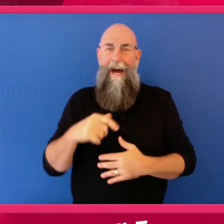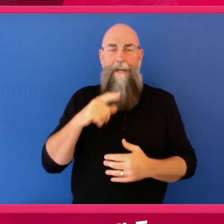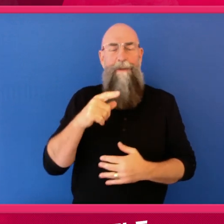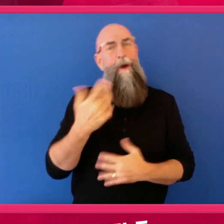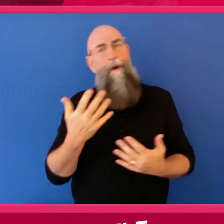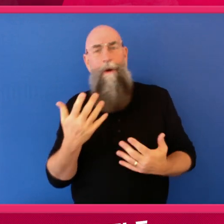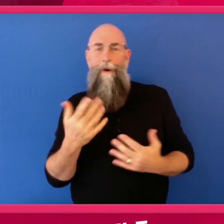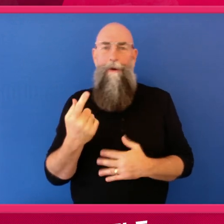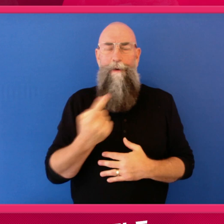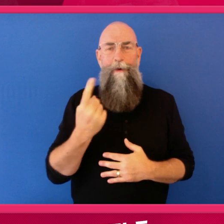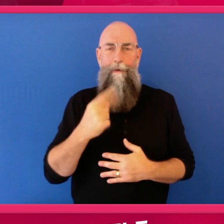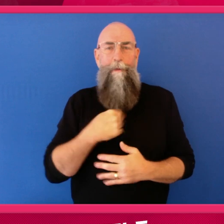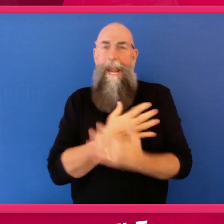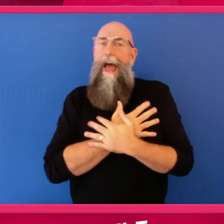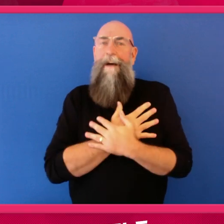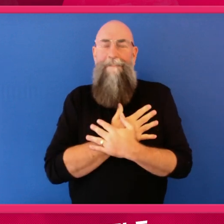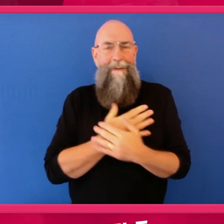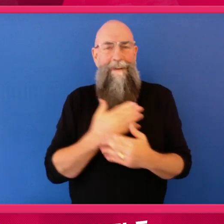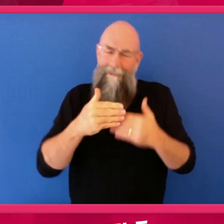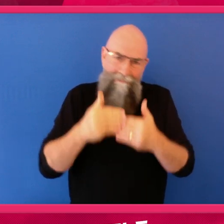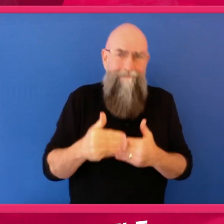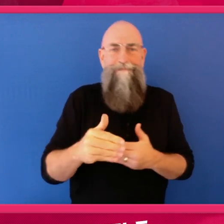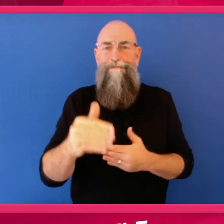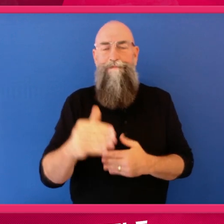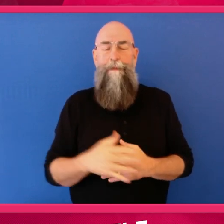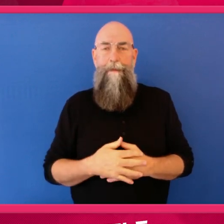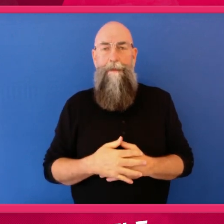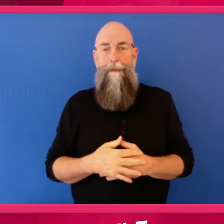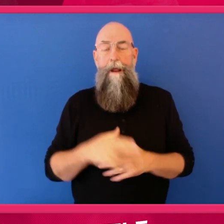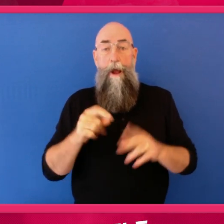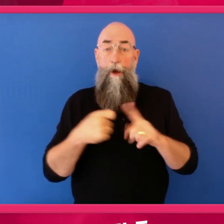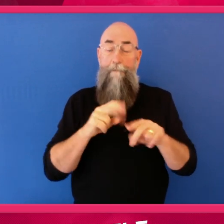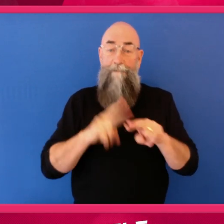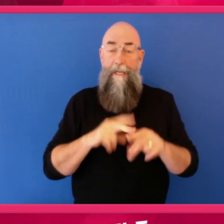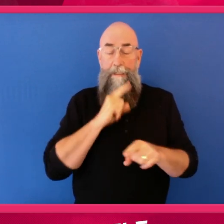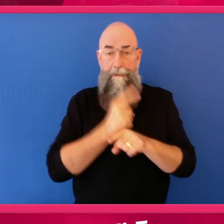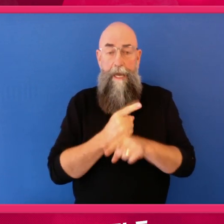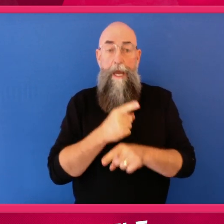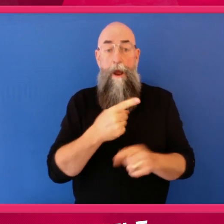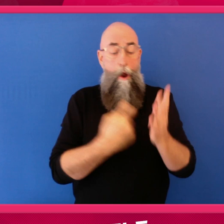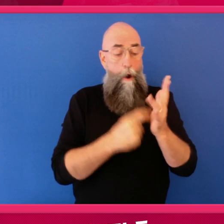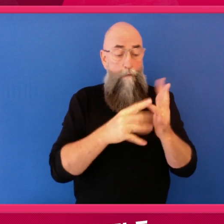Ben Popham: Rowan Crothers, Ben Popham, after just winning their first gold medals of the